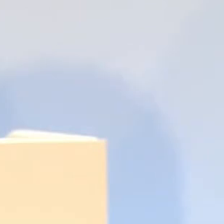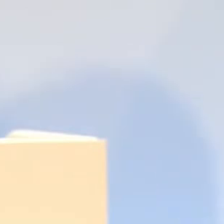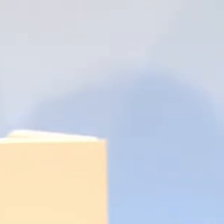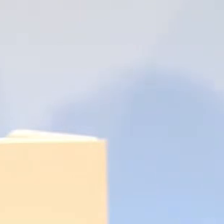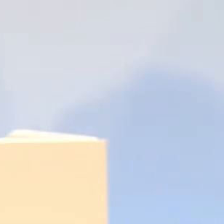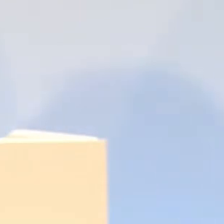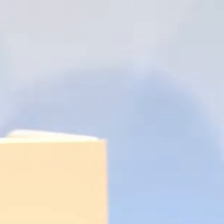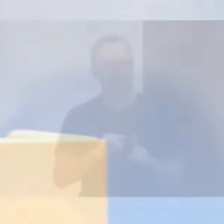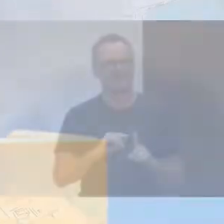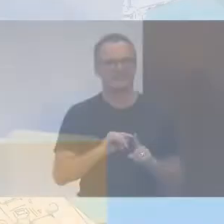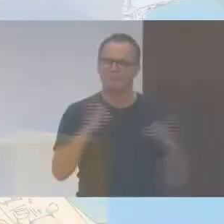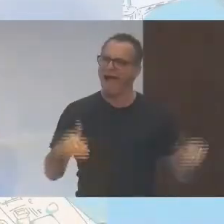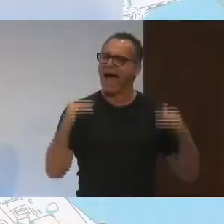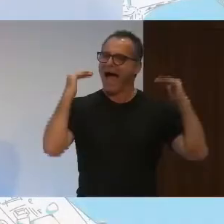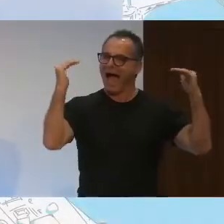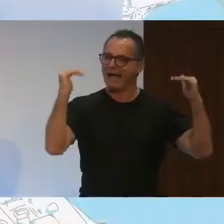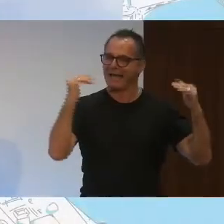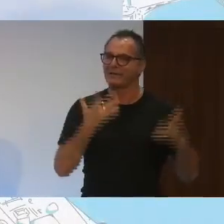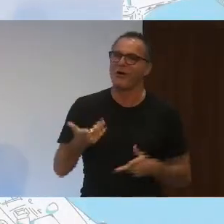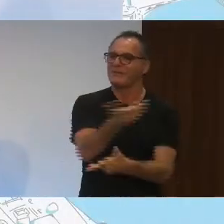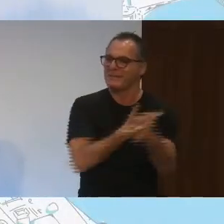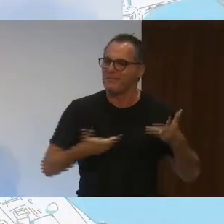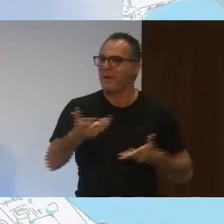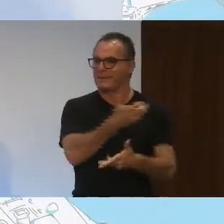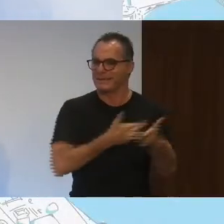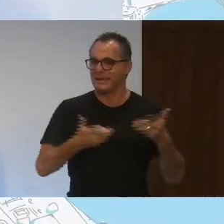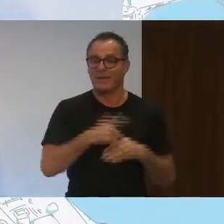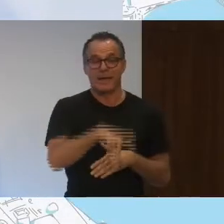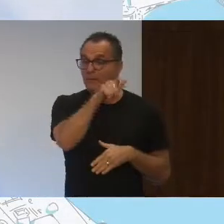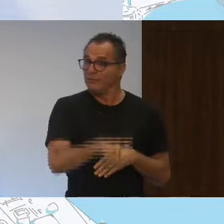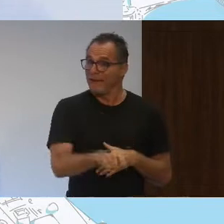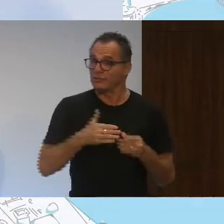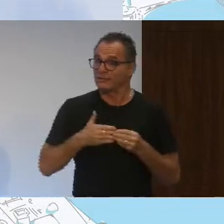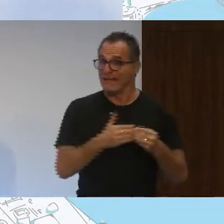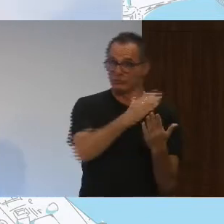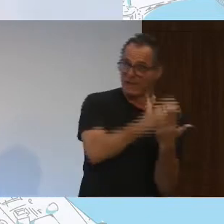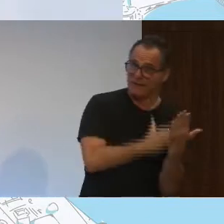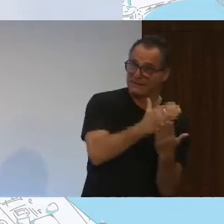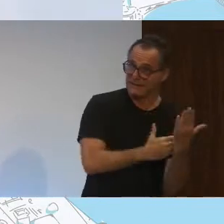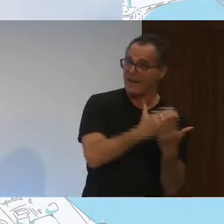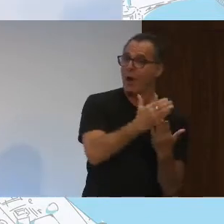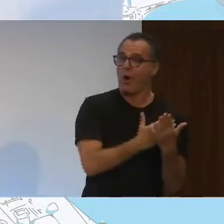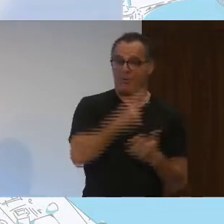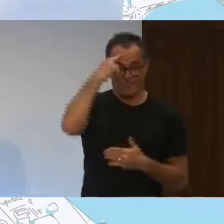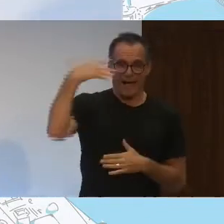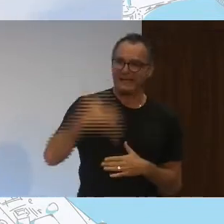of the symposium for the Migraine Trust as a patient led charity. This is what it's all about. You are what it's all about from our perspective.